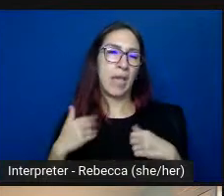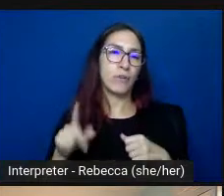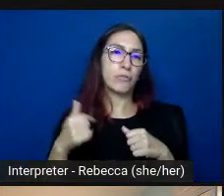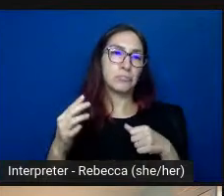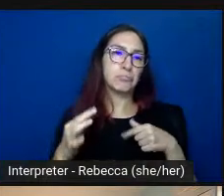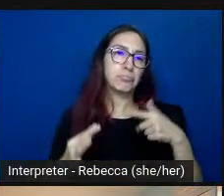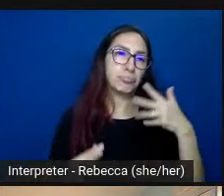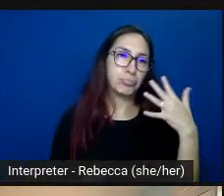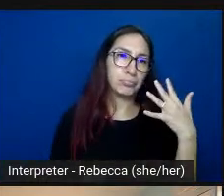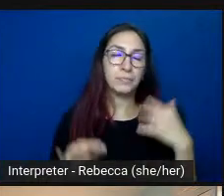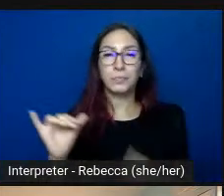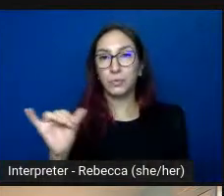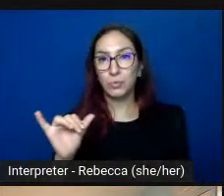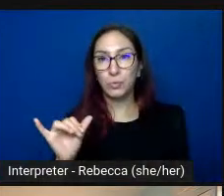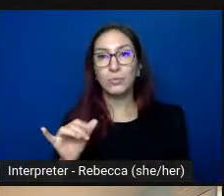So it was